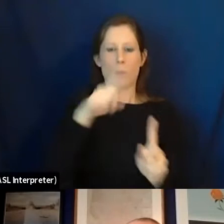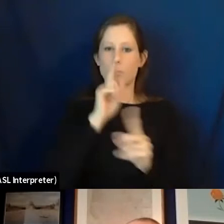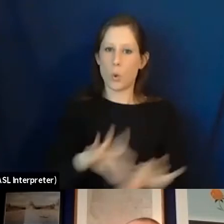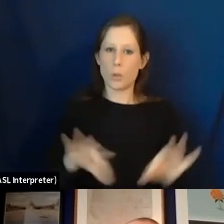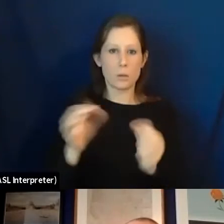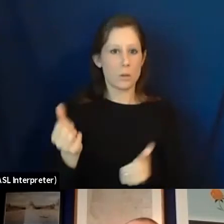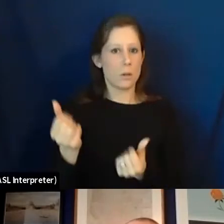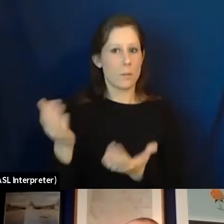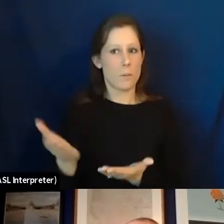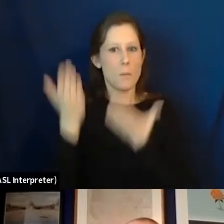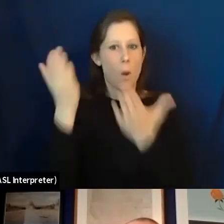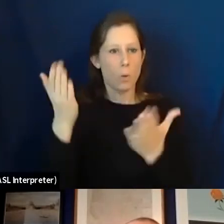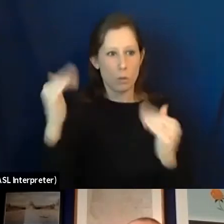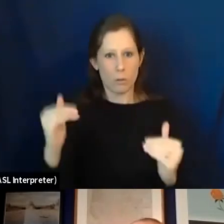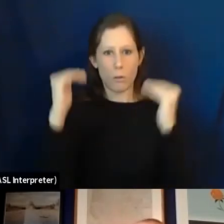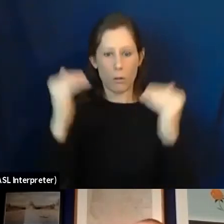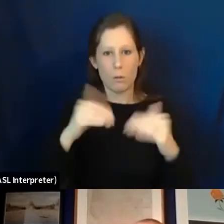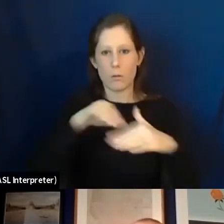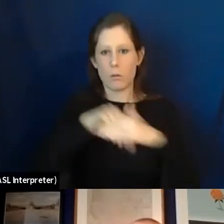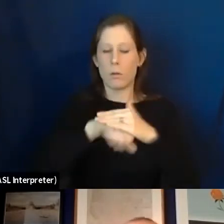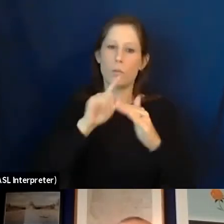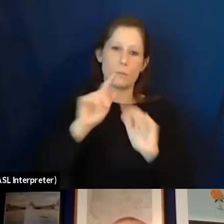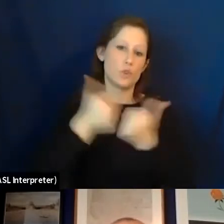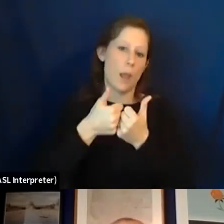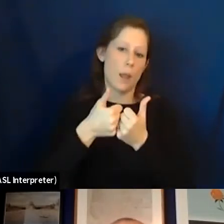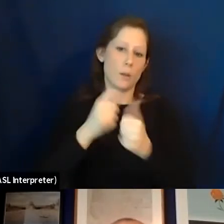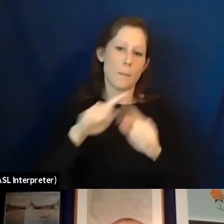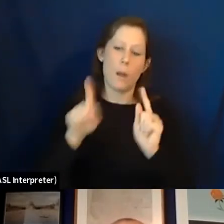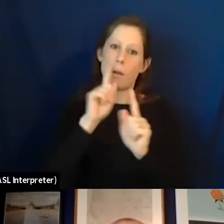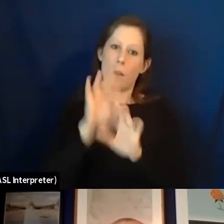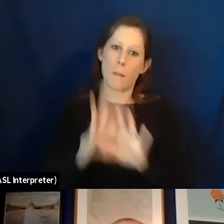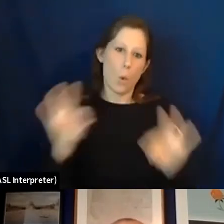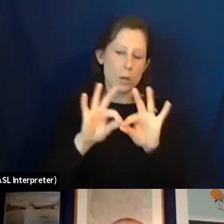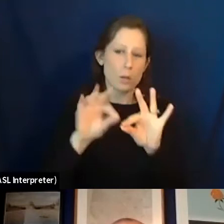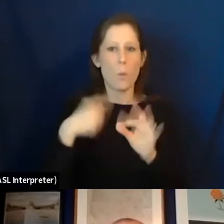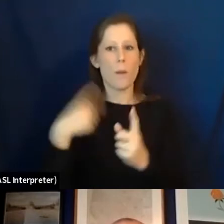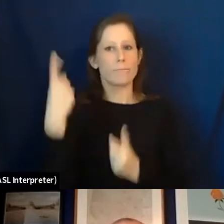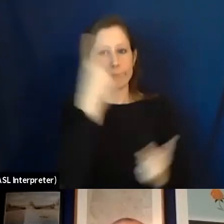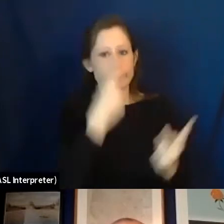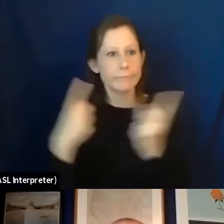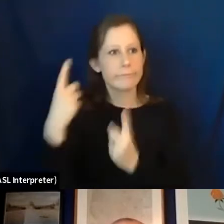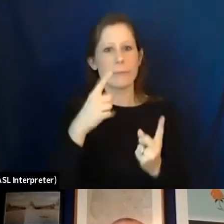is is really challenging but it's important and i so i think it's i think it's important